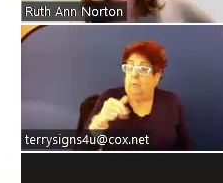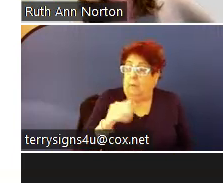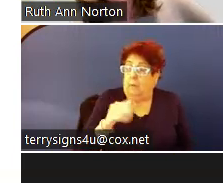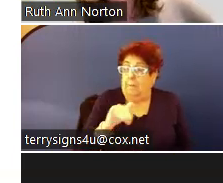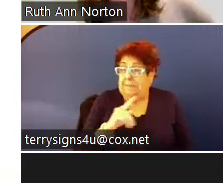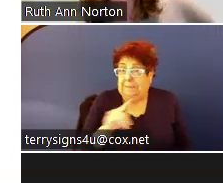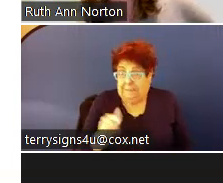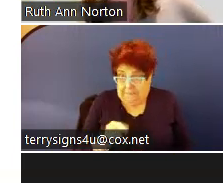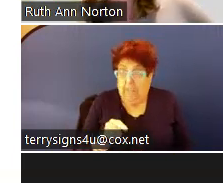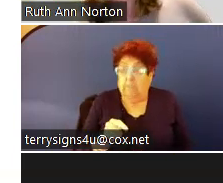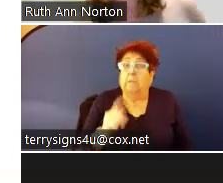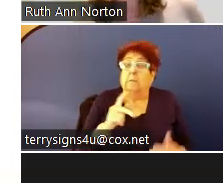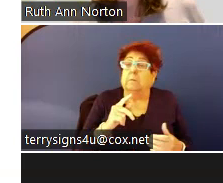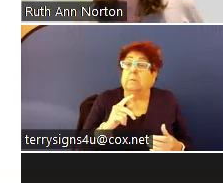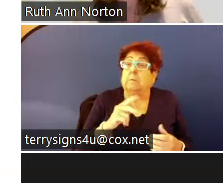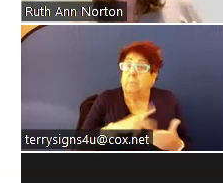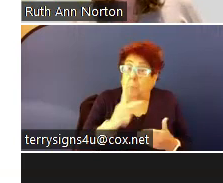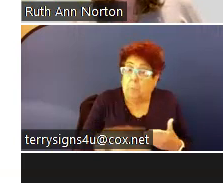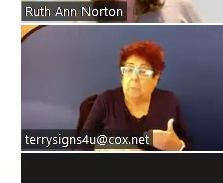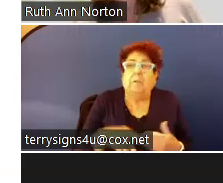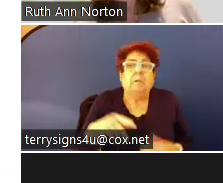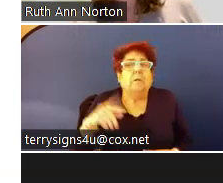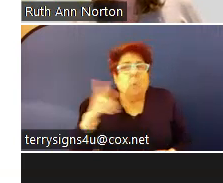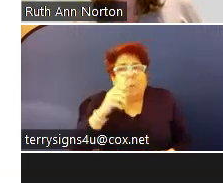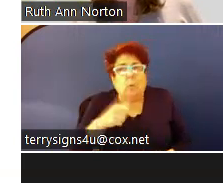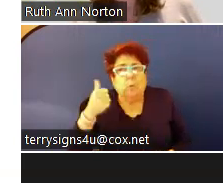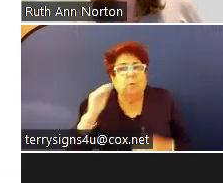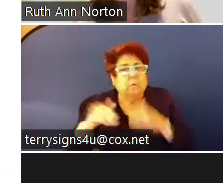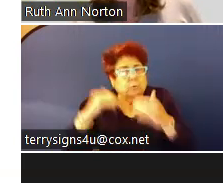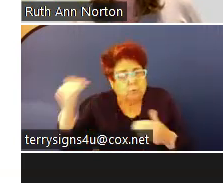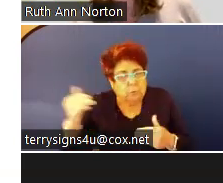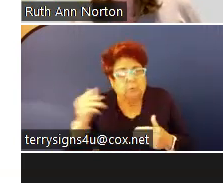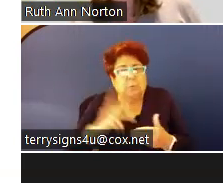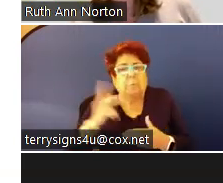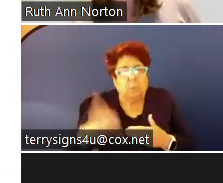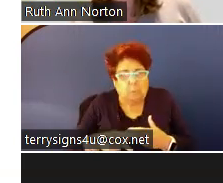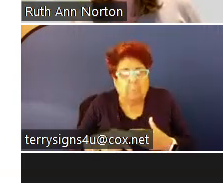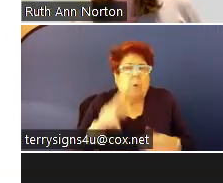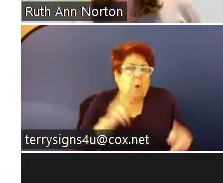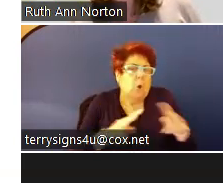that is supported by HUD is we are looking at those measures on fall and injury prevention,